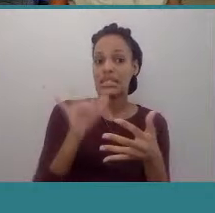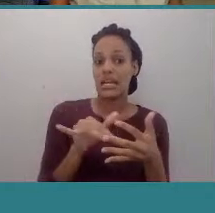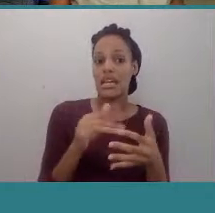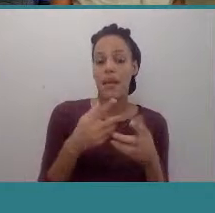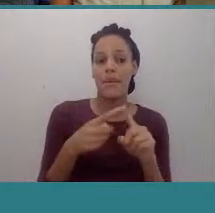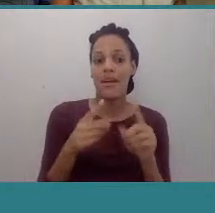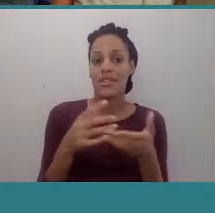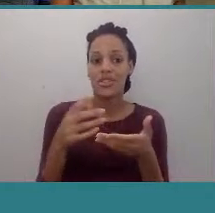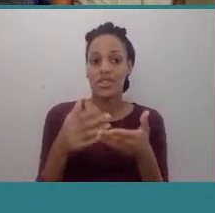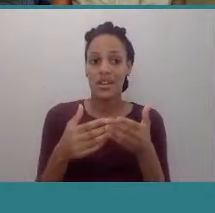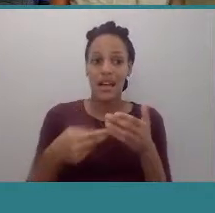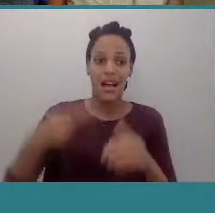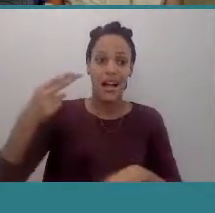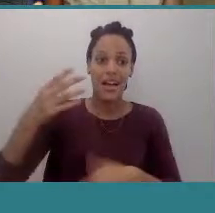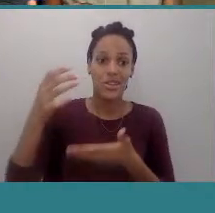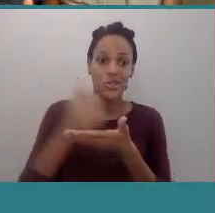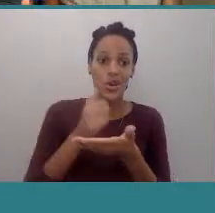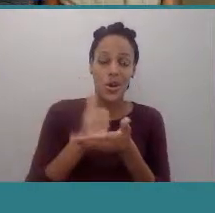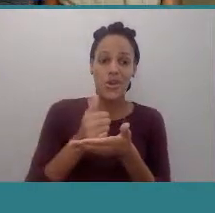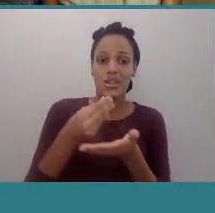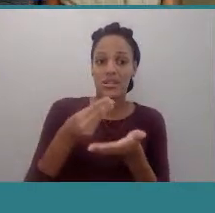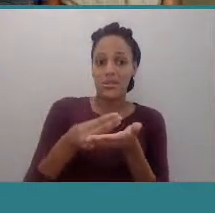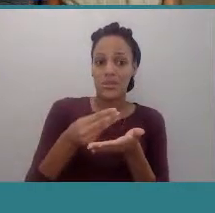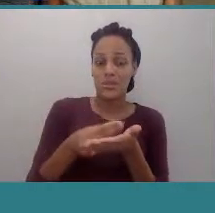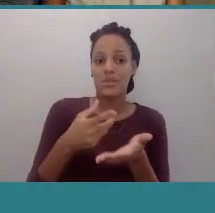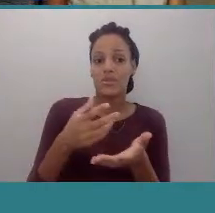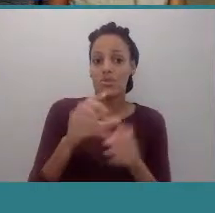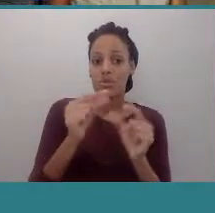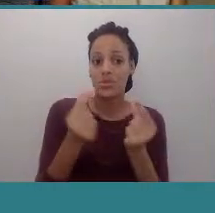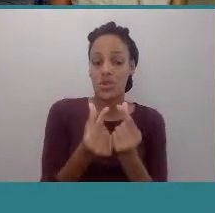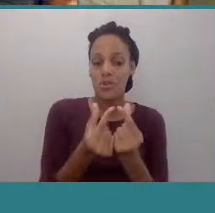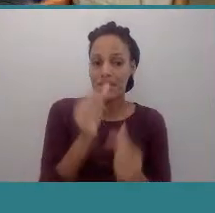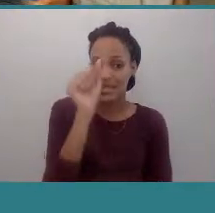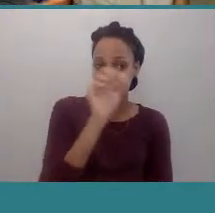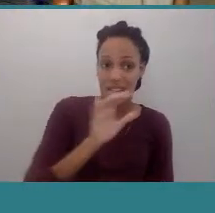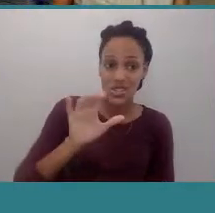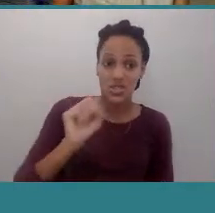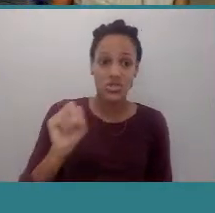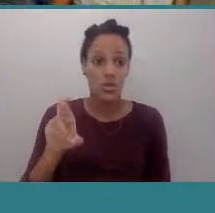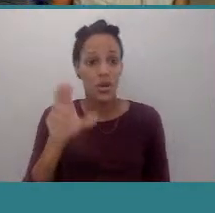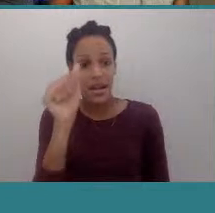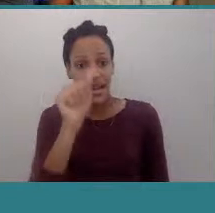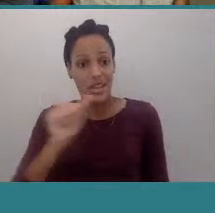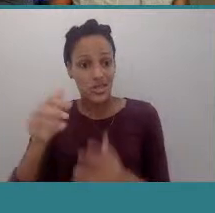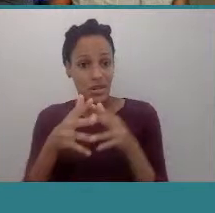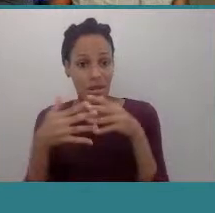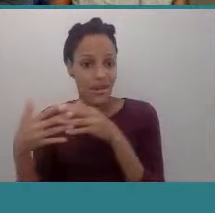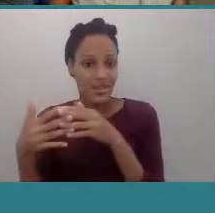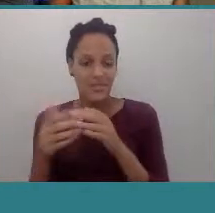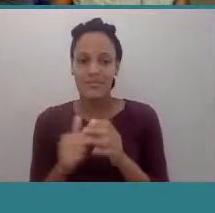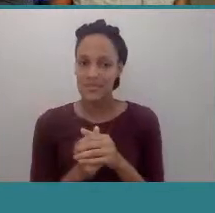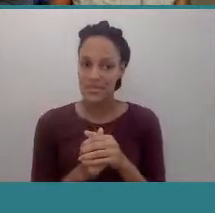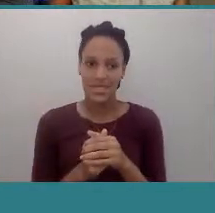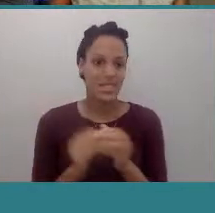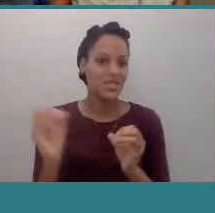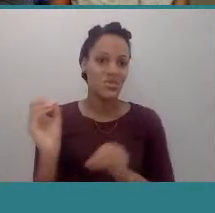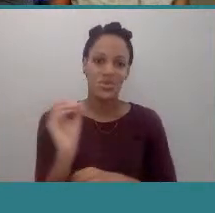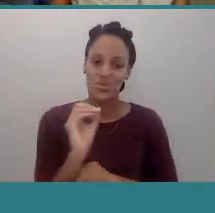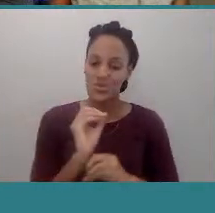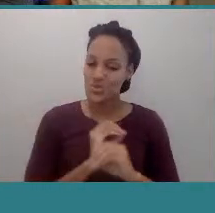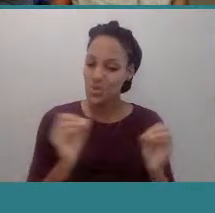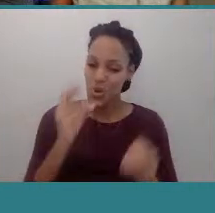Asian Americans or Indian Americans, right? It is no reason that the Black community with